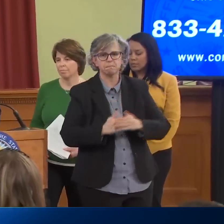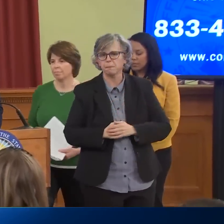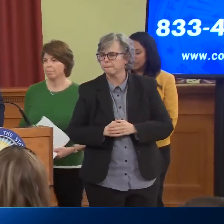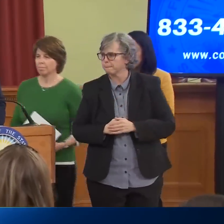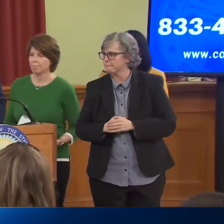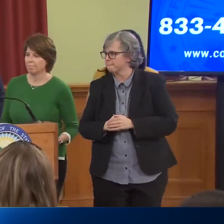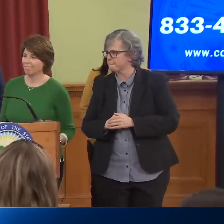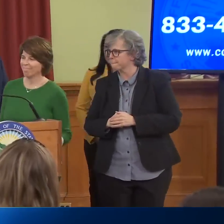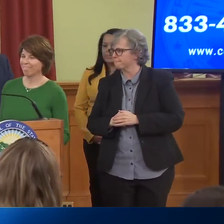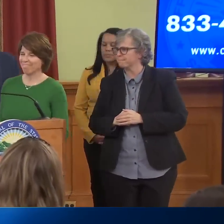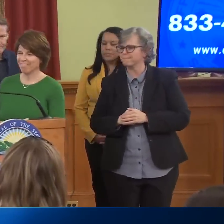THAT THEY NEED.